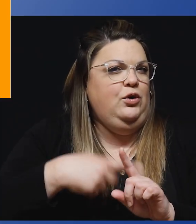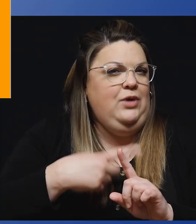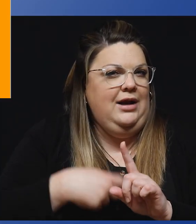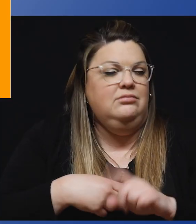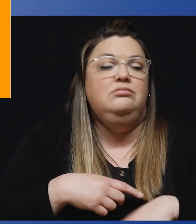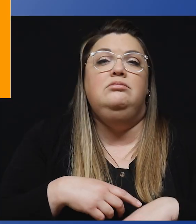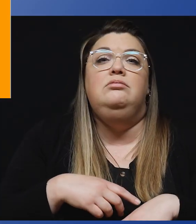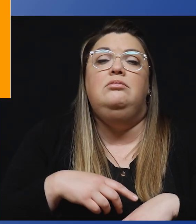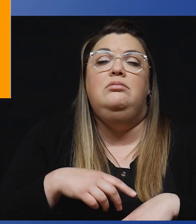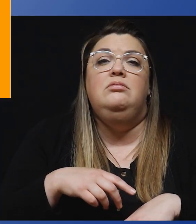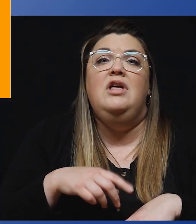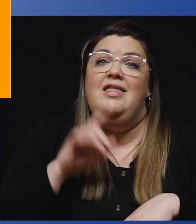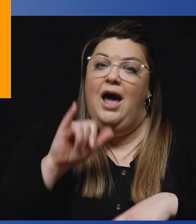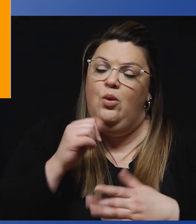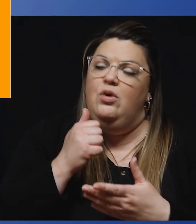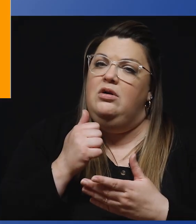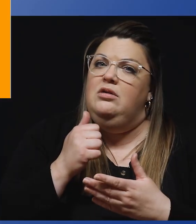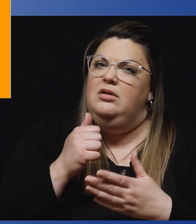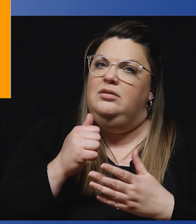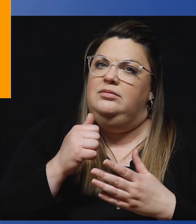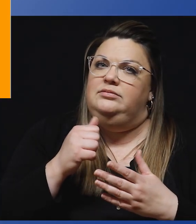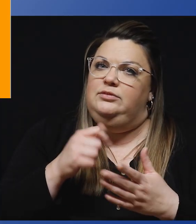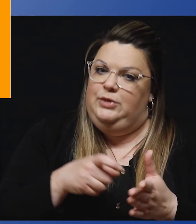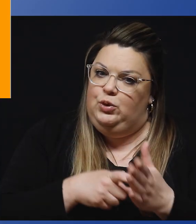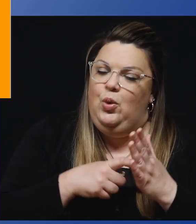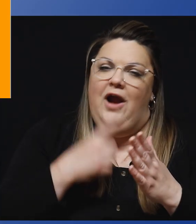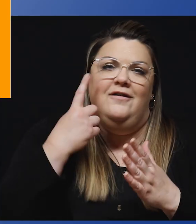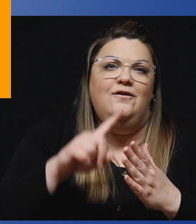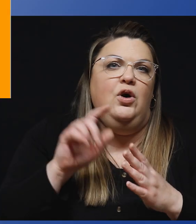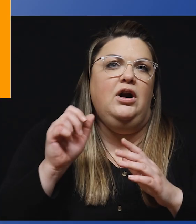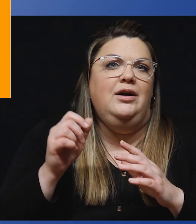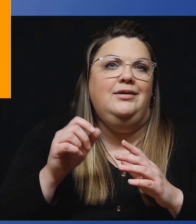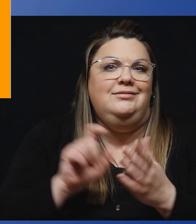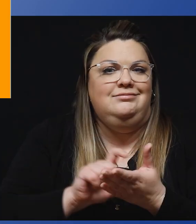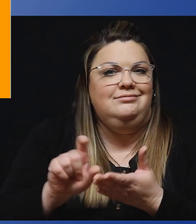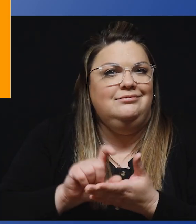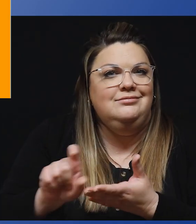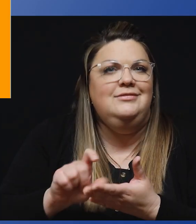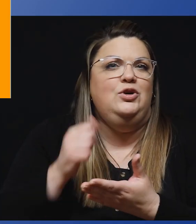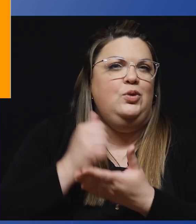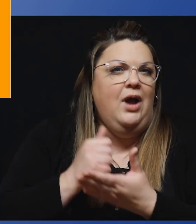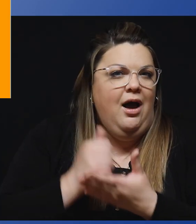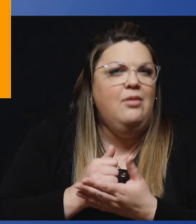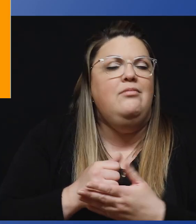on your behalf. Once this section is completed, please click Save and Continue.